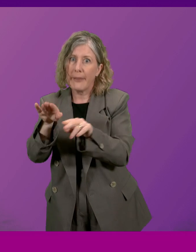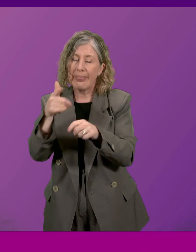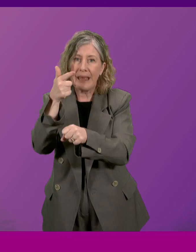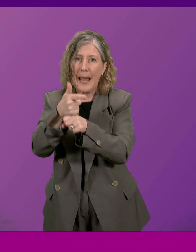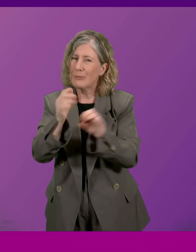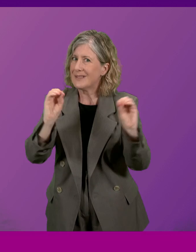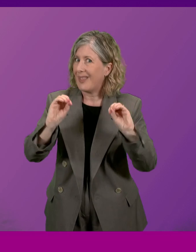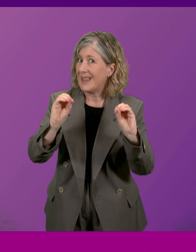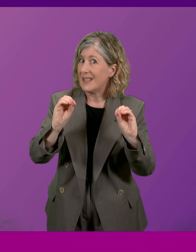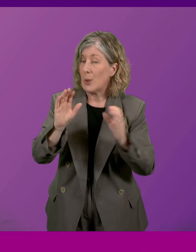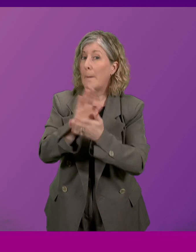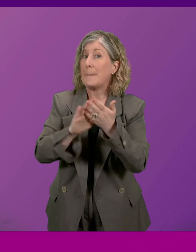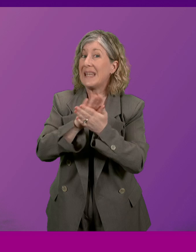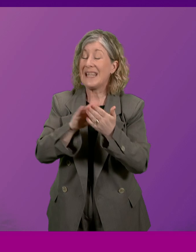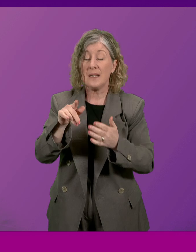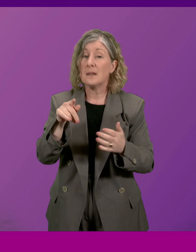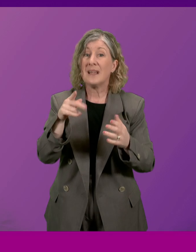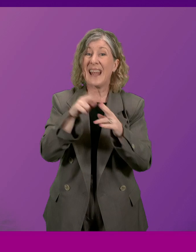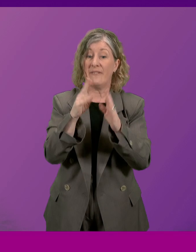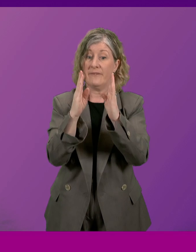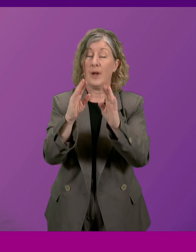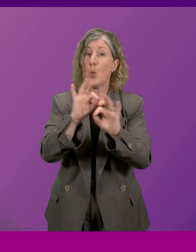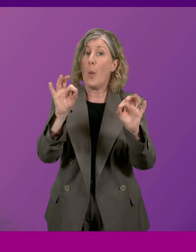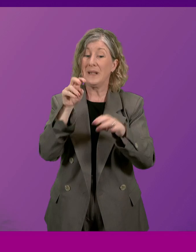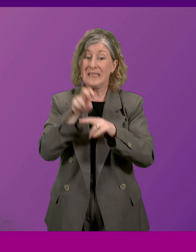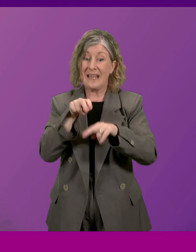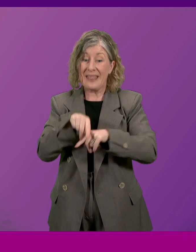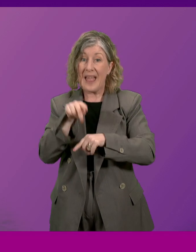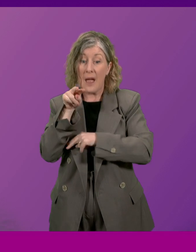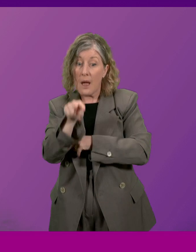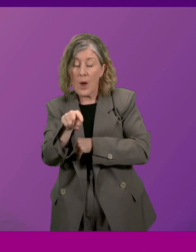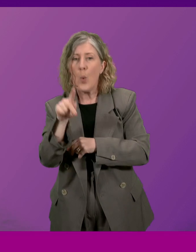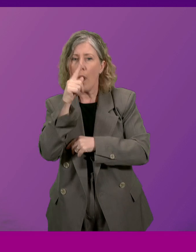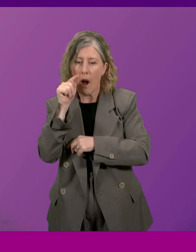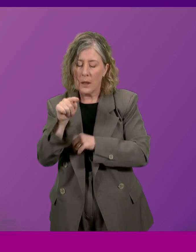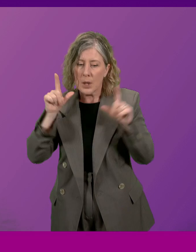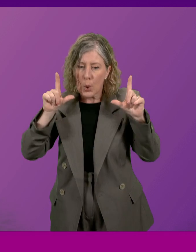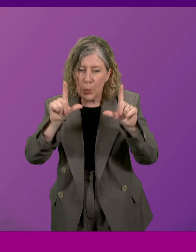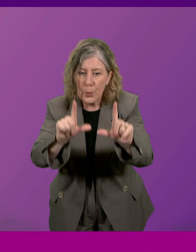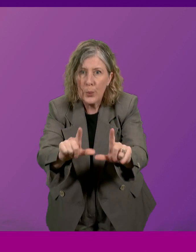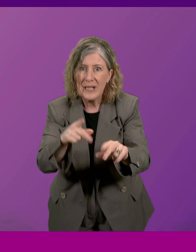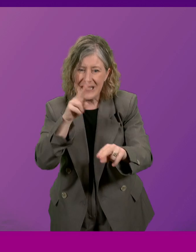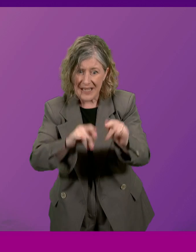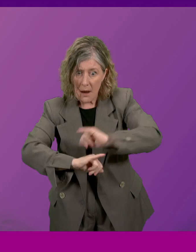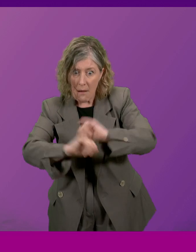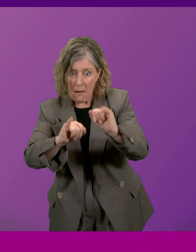the cameras cannot zoom in and there cannot be detailed monitoring of disorder in real time.